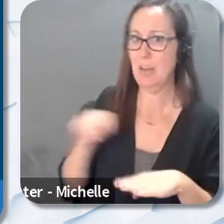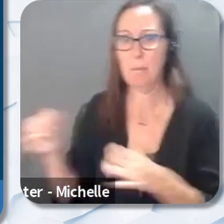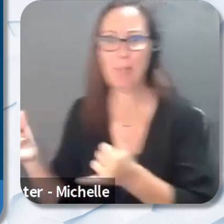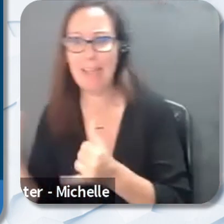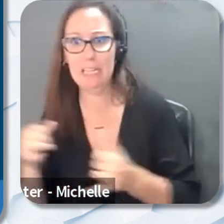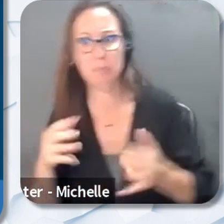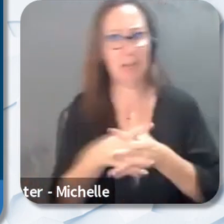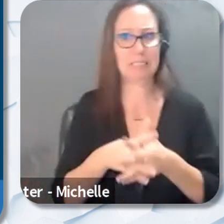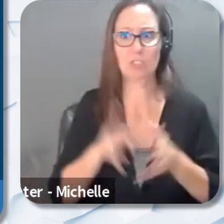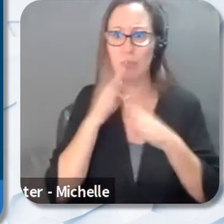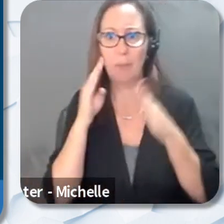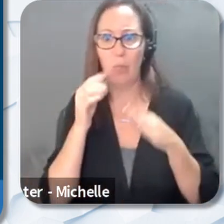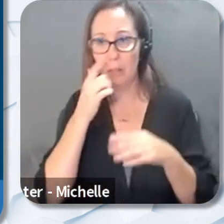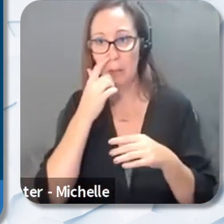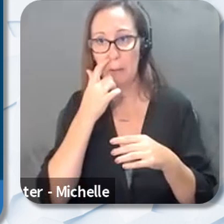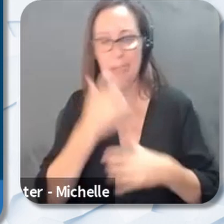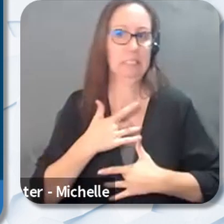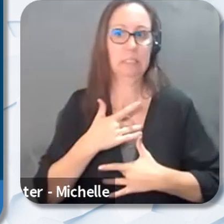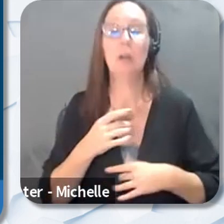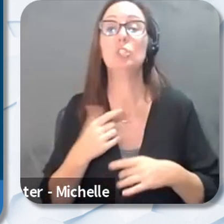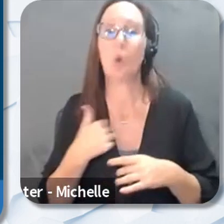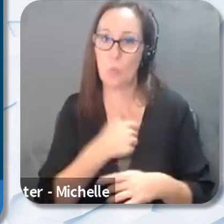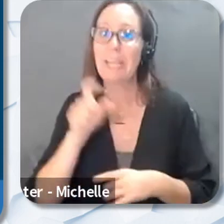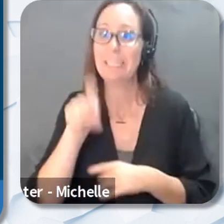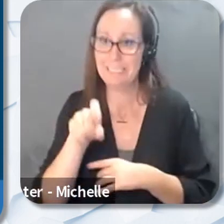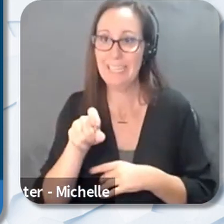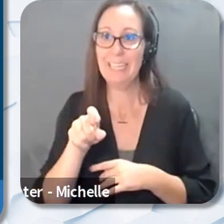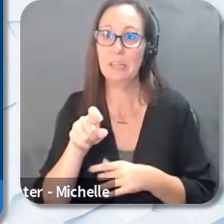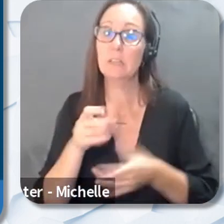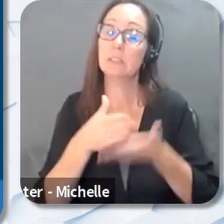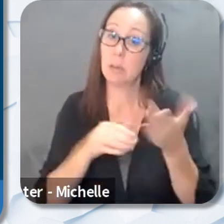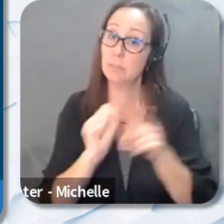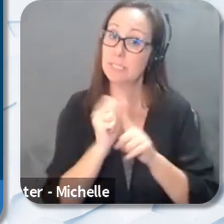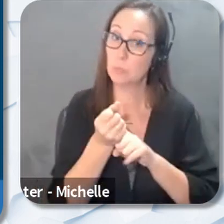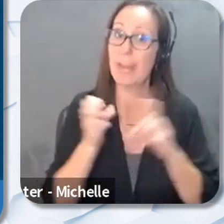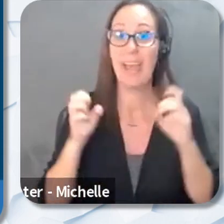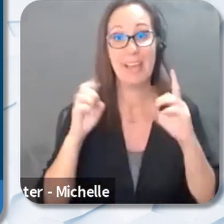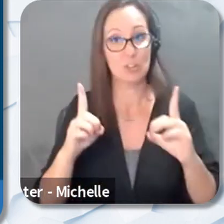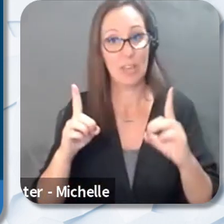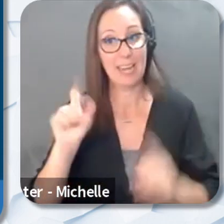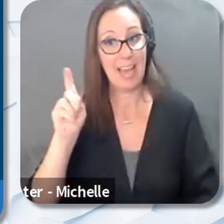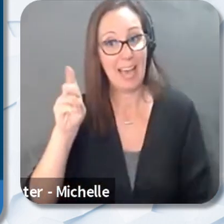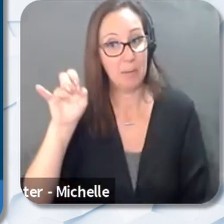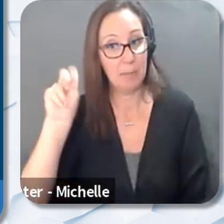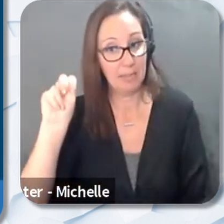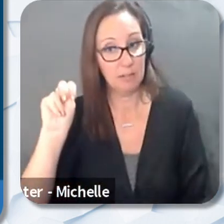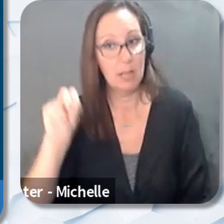and so we really needed to in some instances, educate admin and some instances, it was more